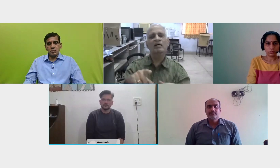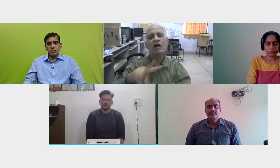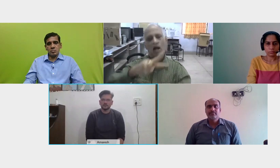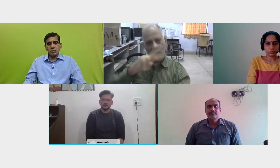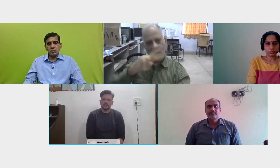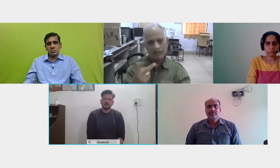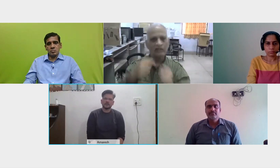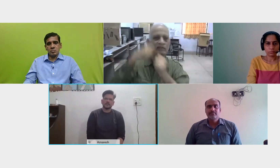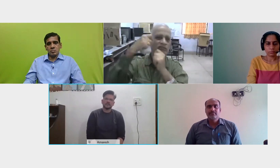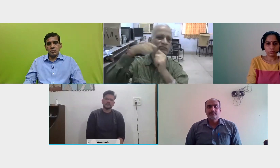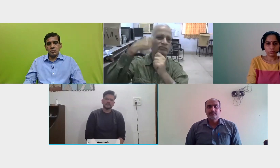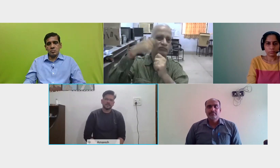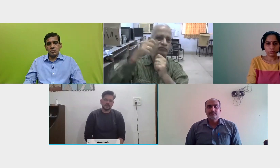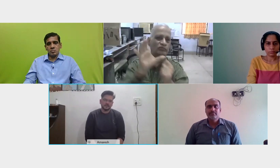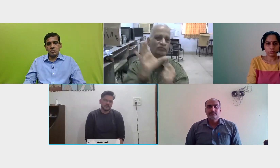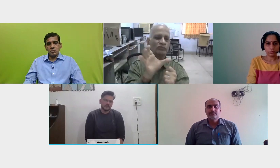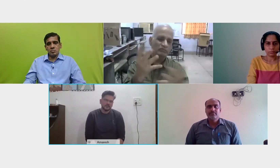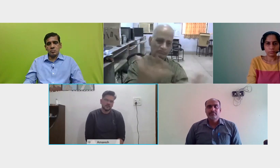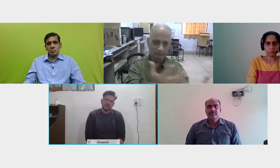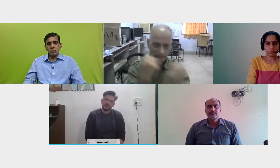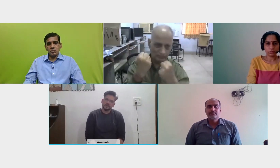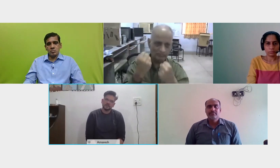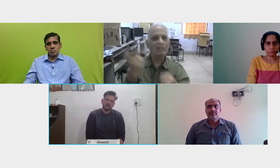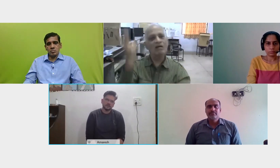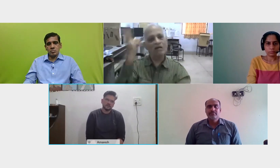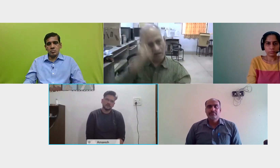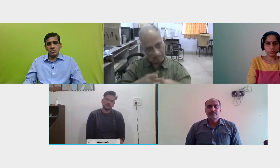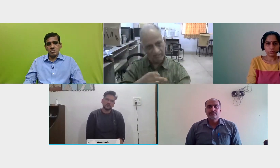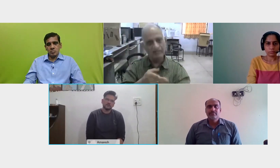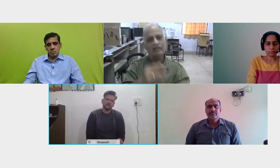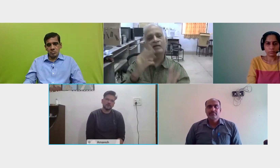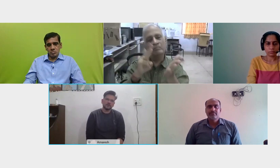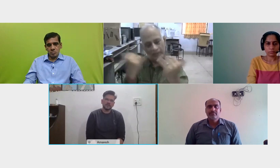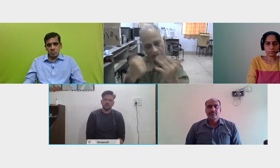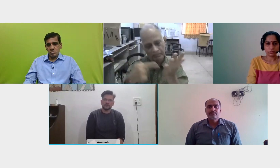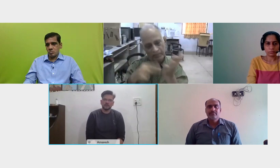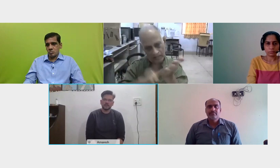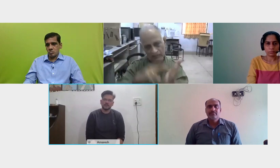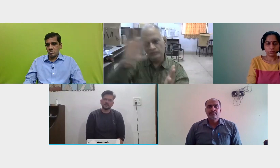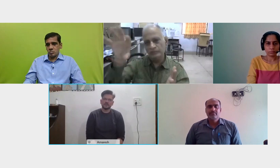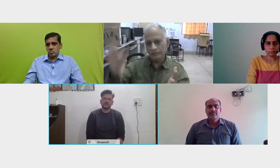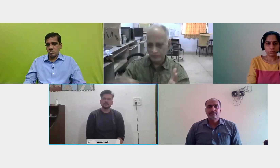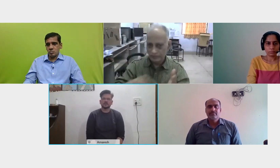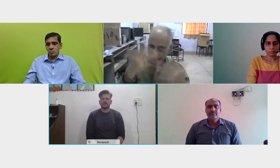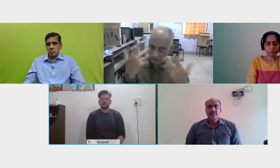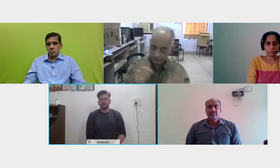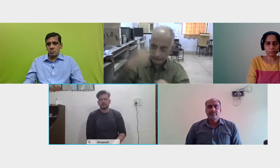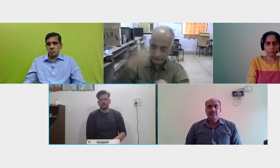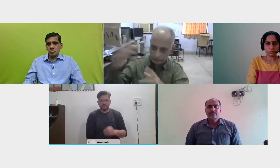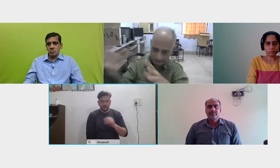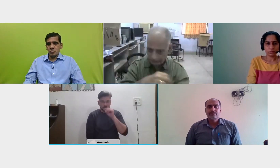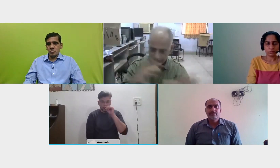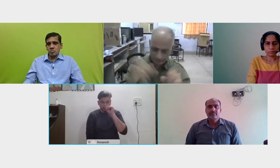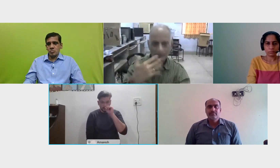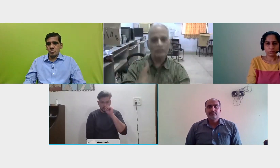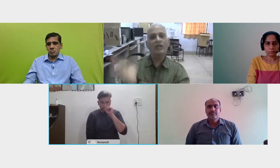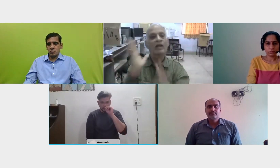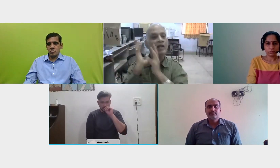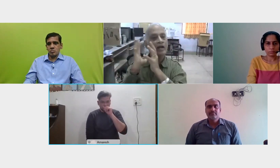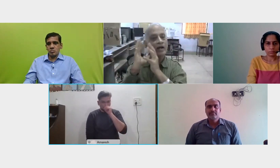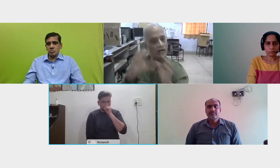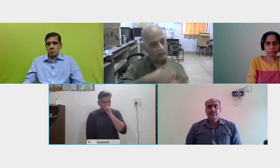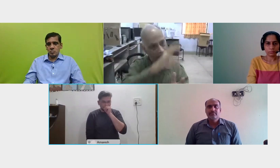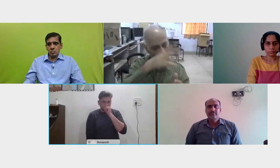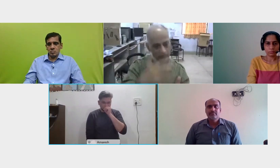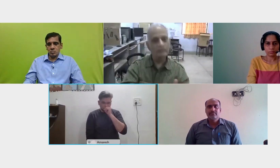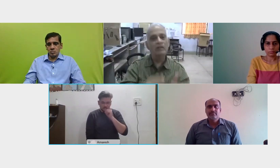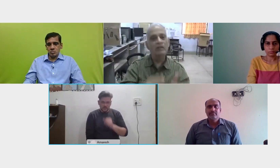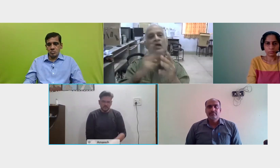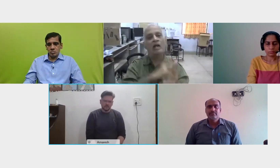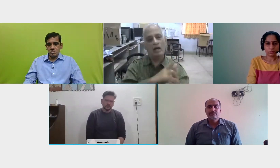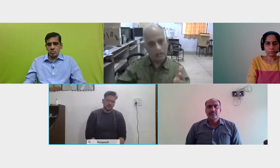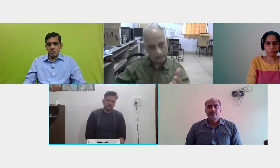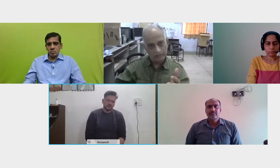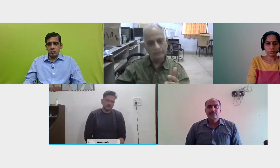to analyze these things so we go off all that work and then we started taking videos of